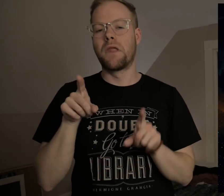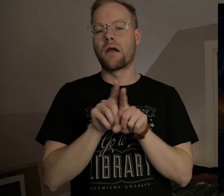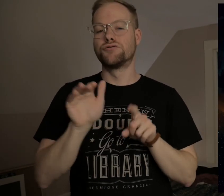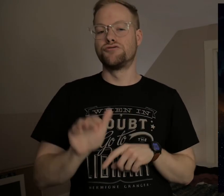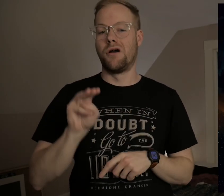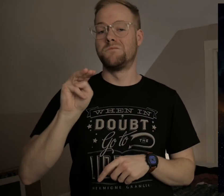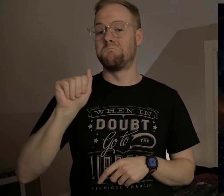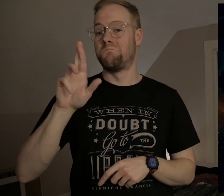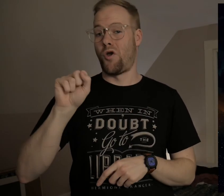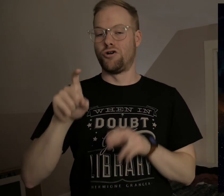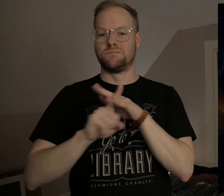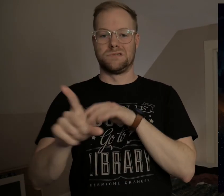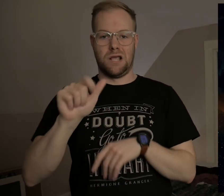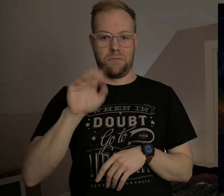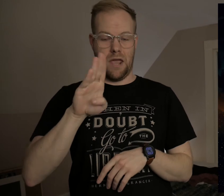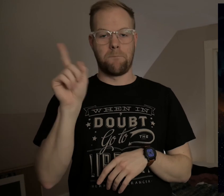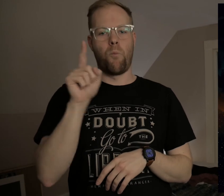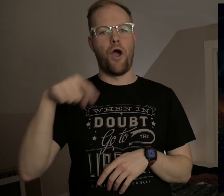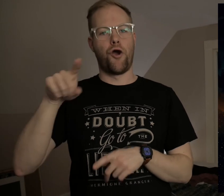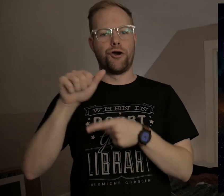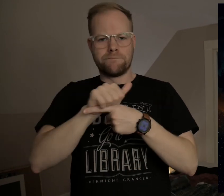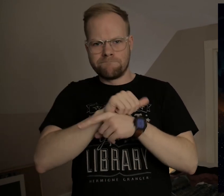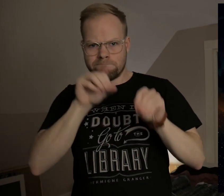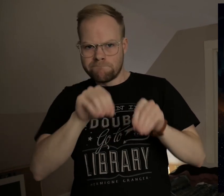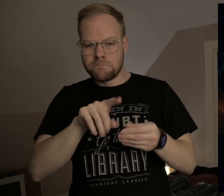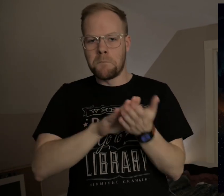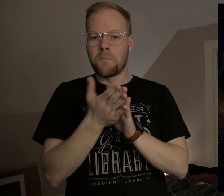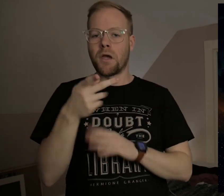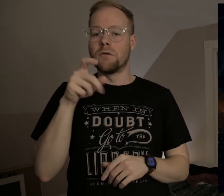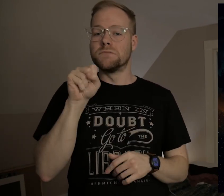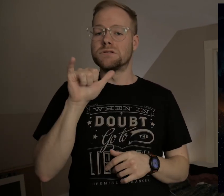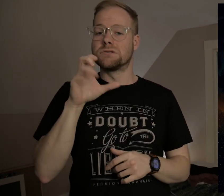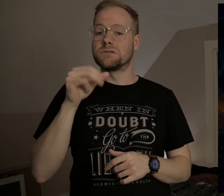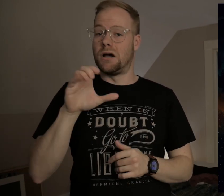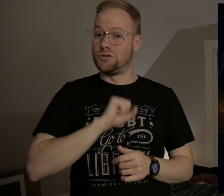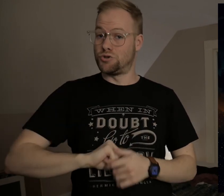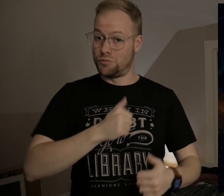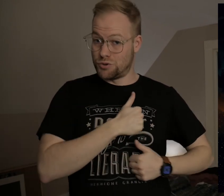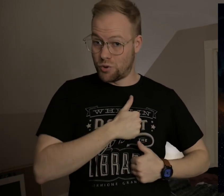As a child, Mars escaped the lab where she was being groomed to be a psychic supersoldier.